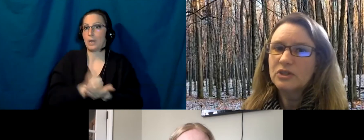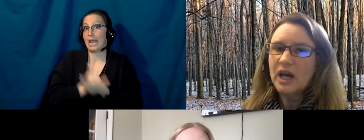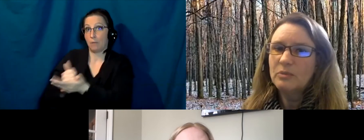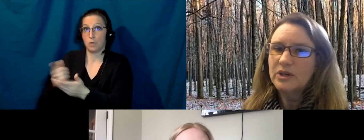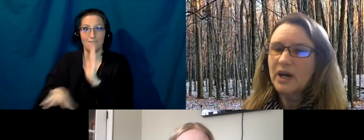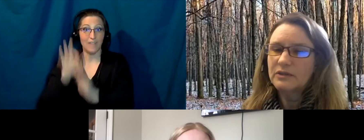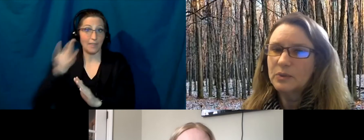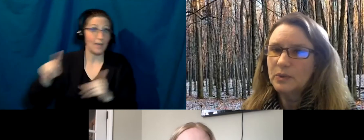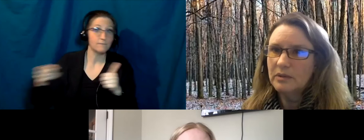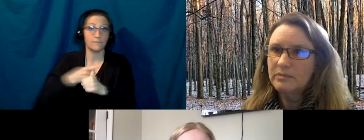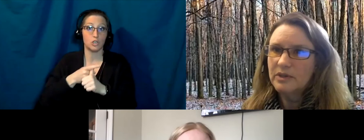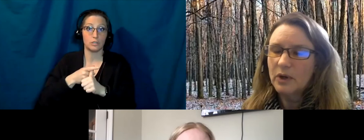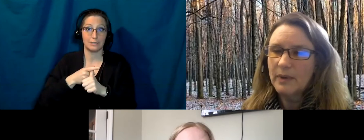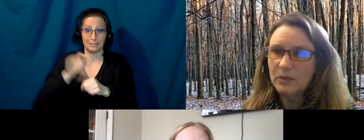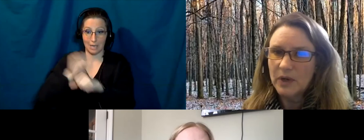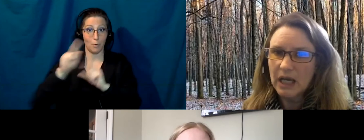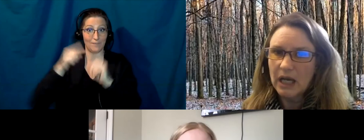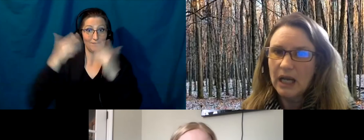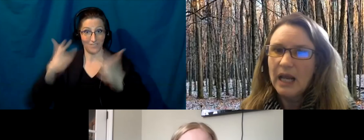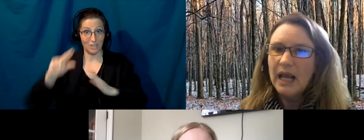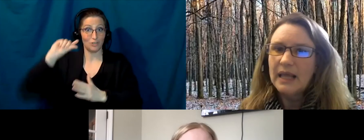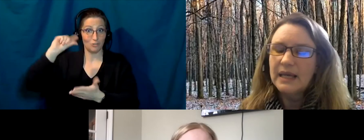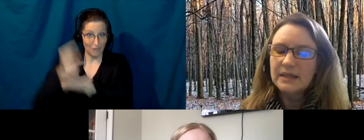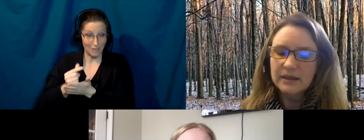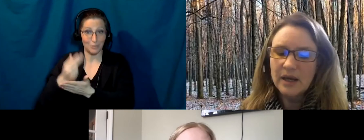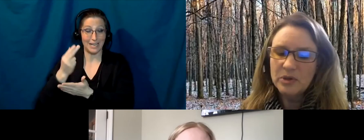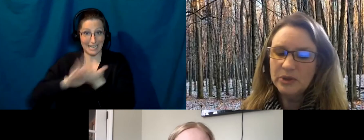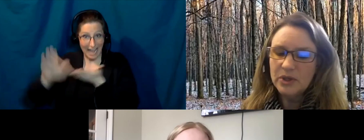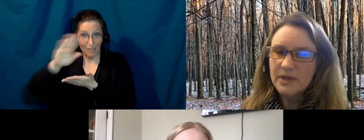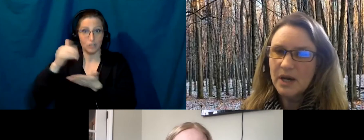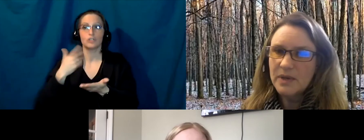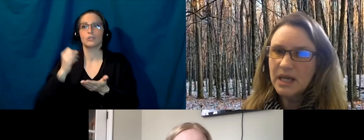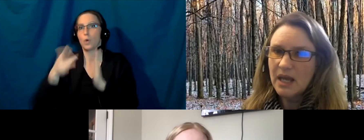job when you're out of school before we end working and then to let people know that we can